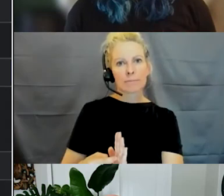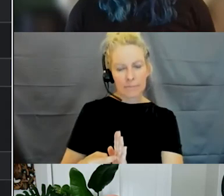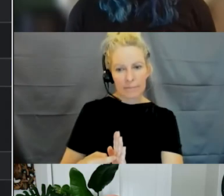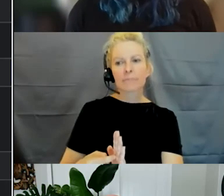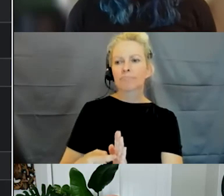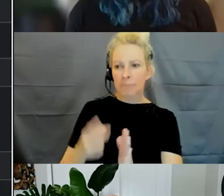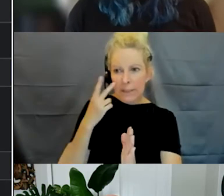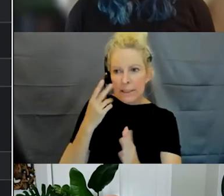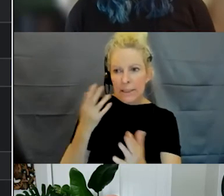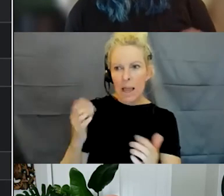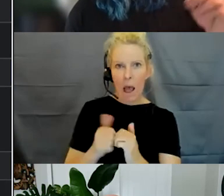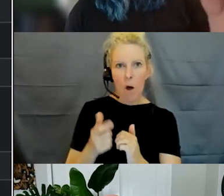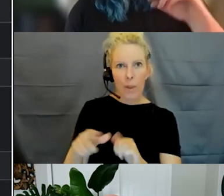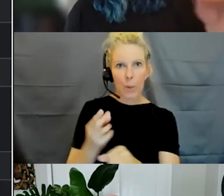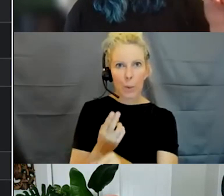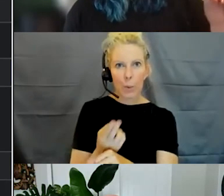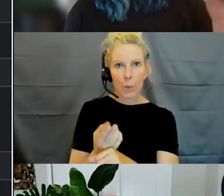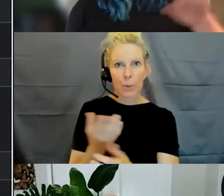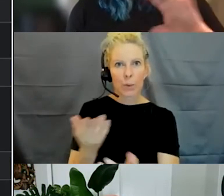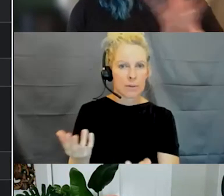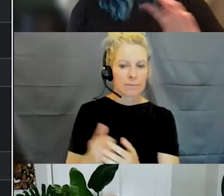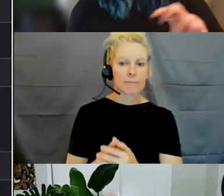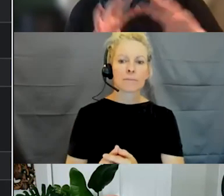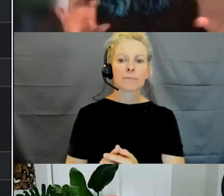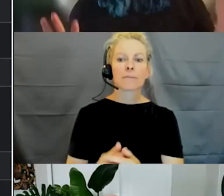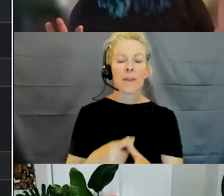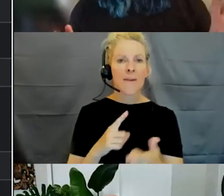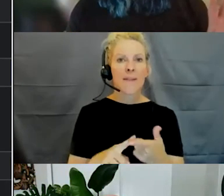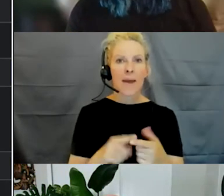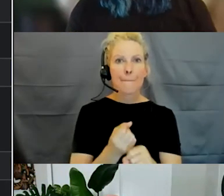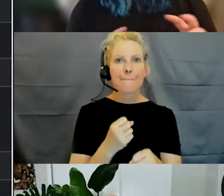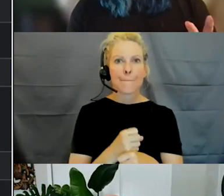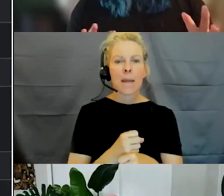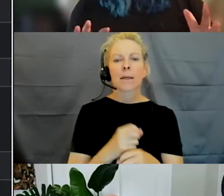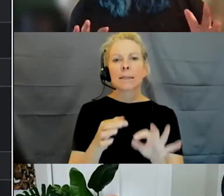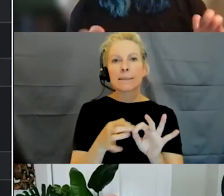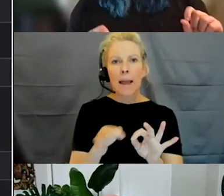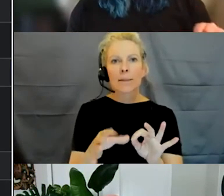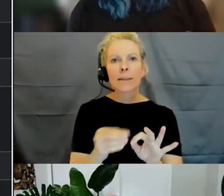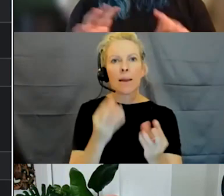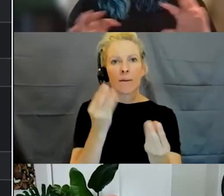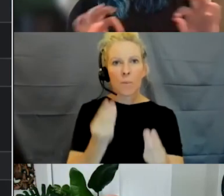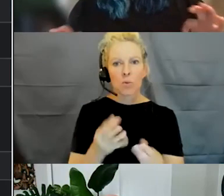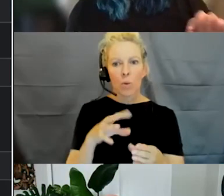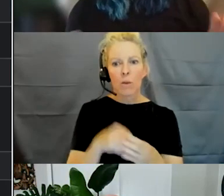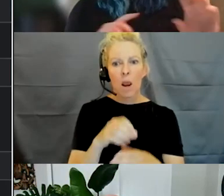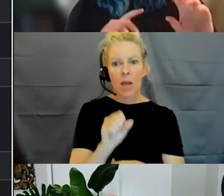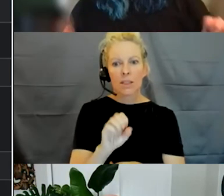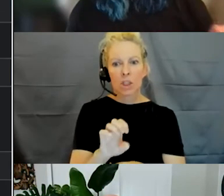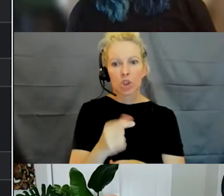are about some of that. You can make the text and information in SVG totally accessible and